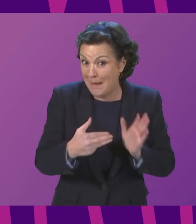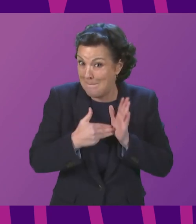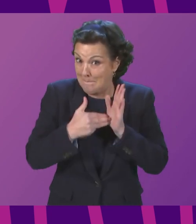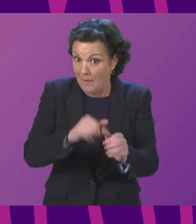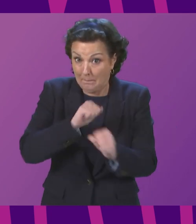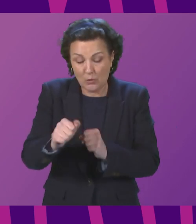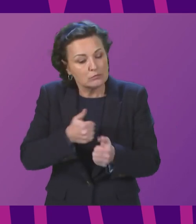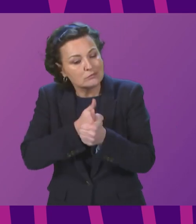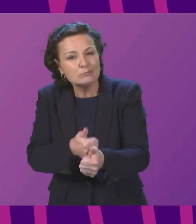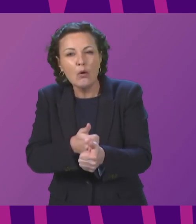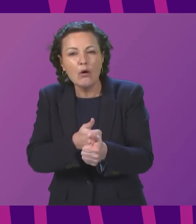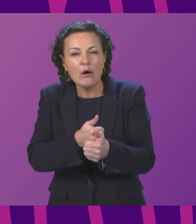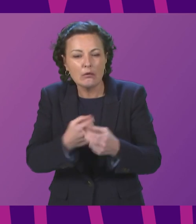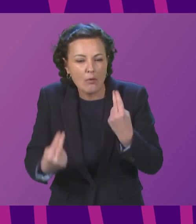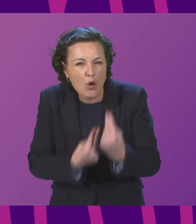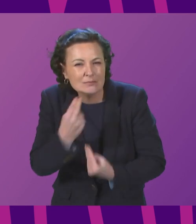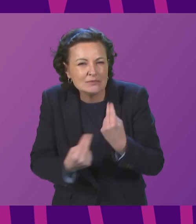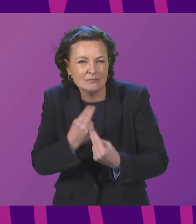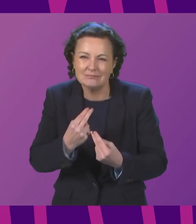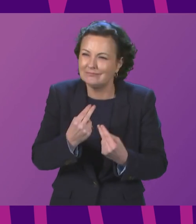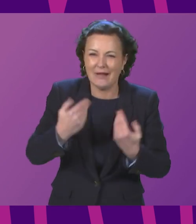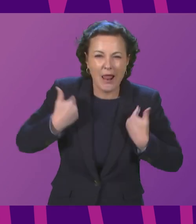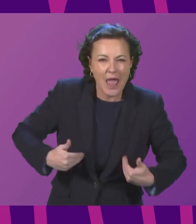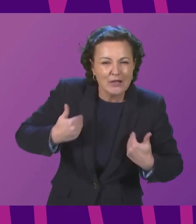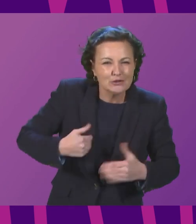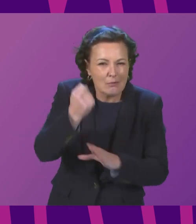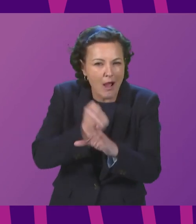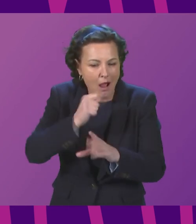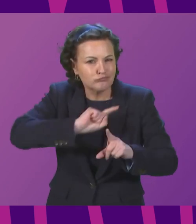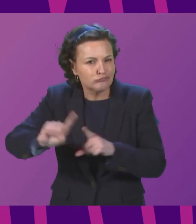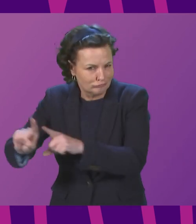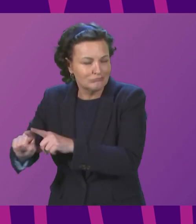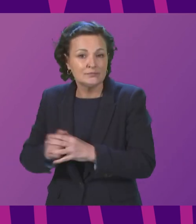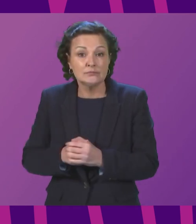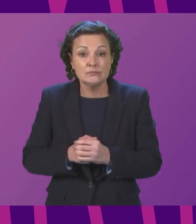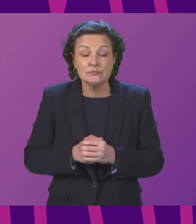and leisure sectors that are impacted by the latest public health measures. Local and family-owned